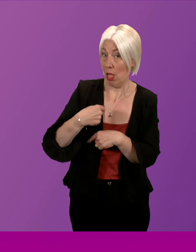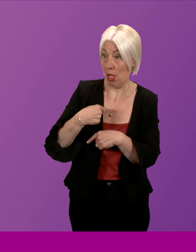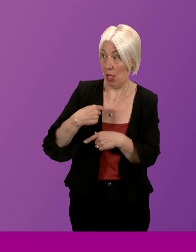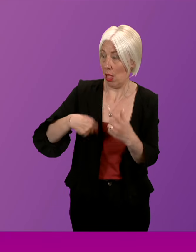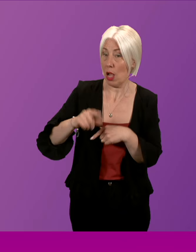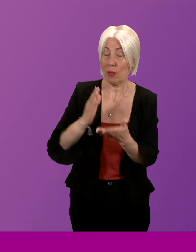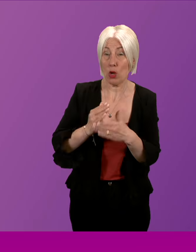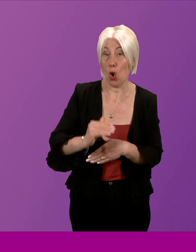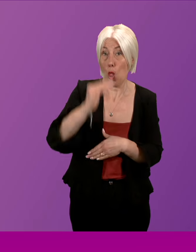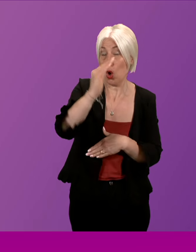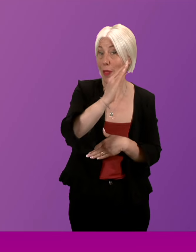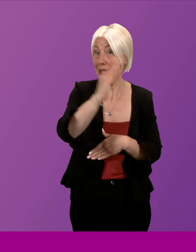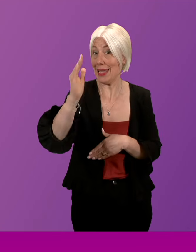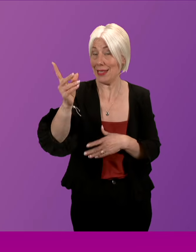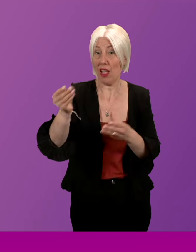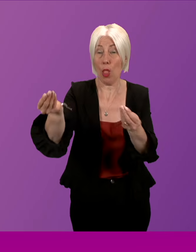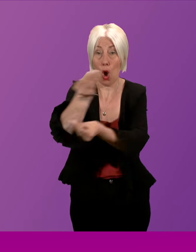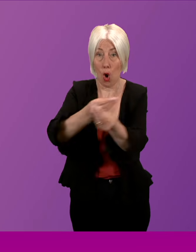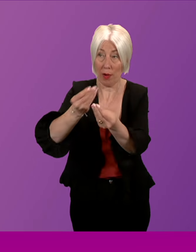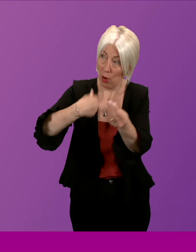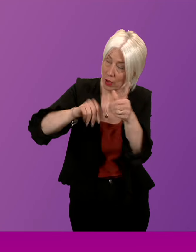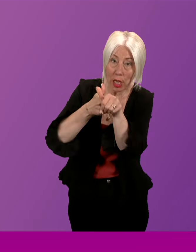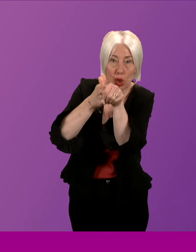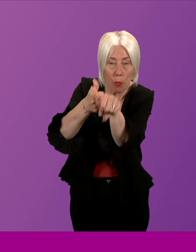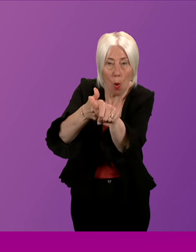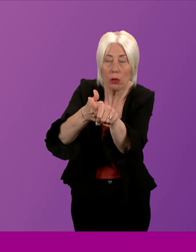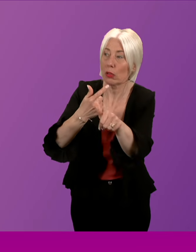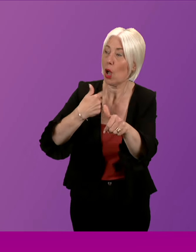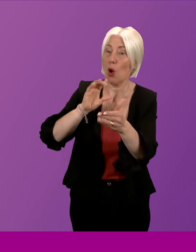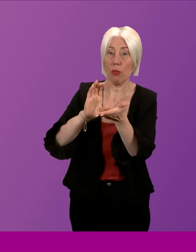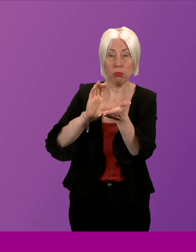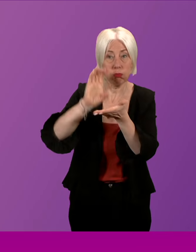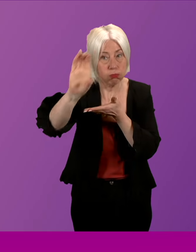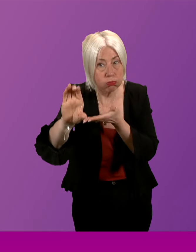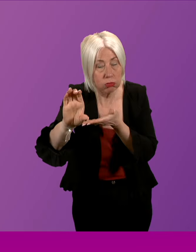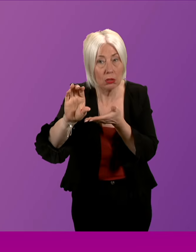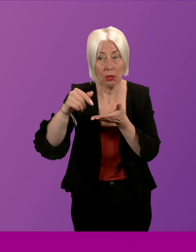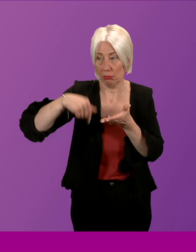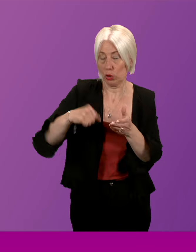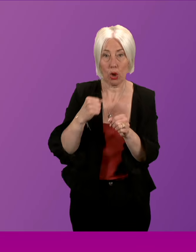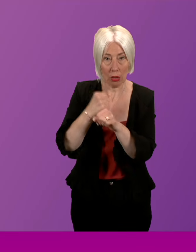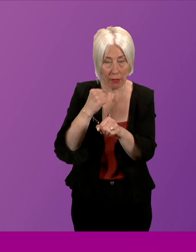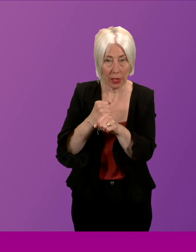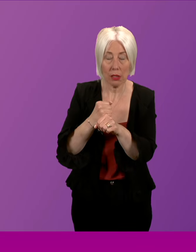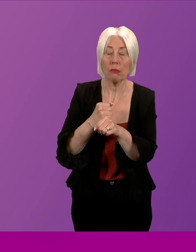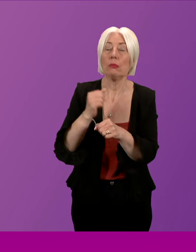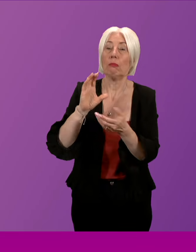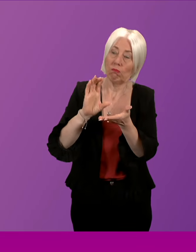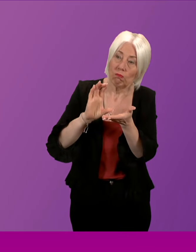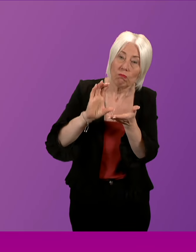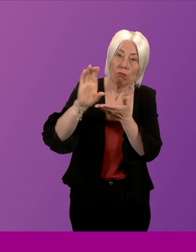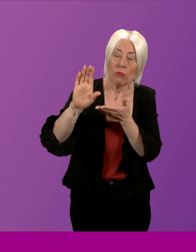north-east economy with the investment that we are making, which is supporting reskilling